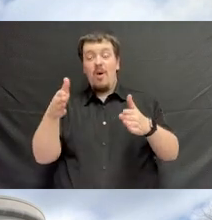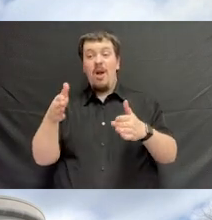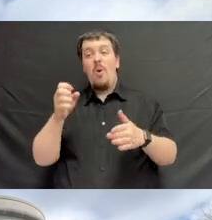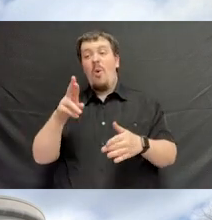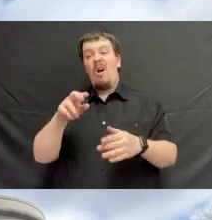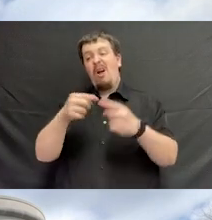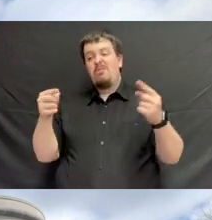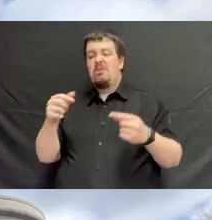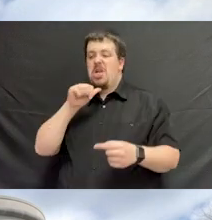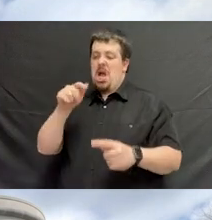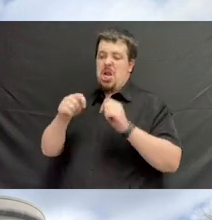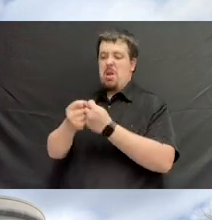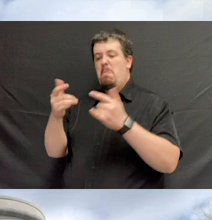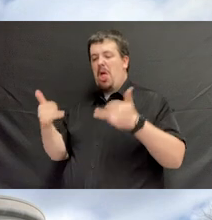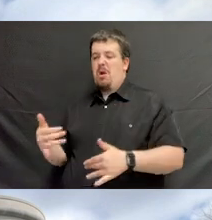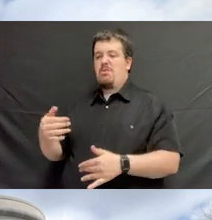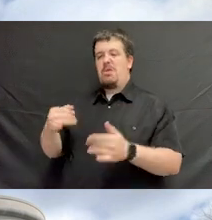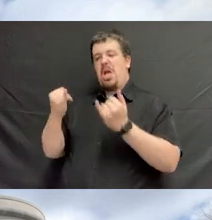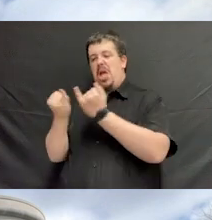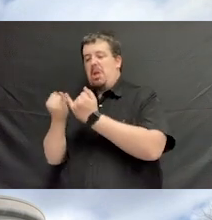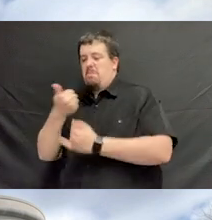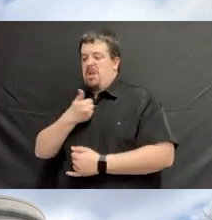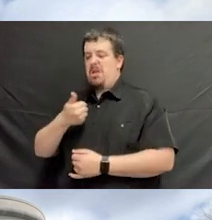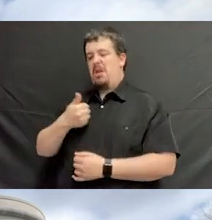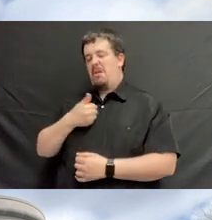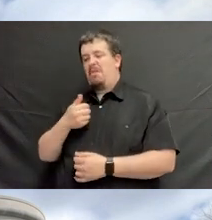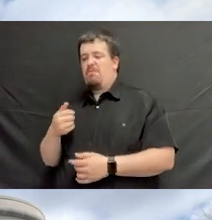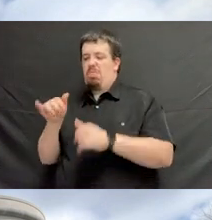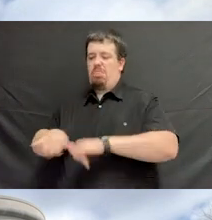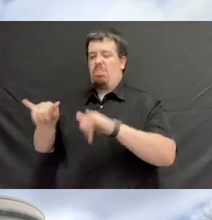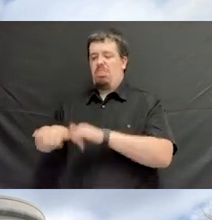and isolate yourself and not work hard, then you just won't succeed.